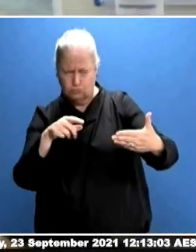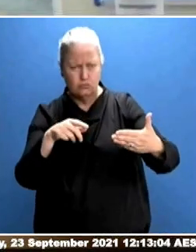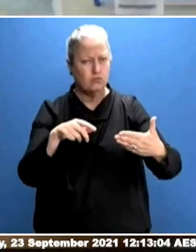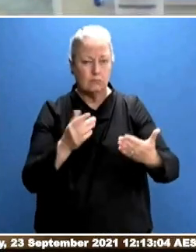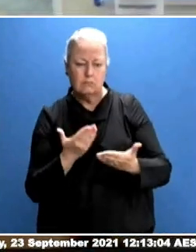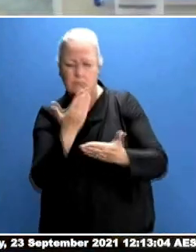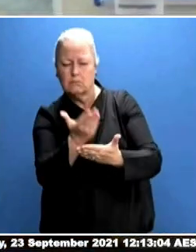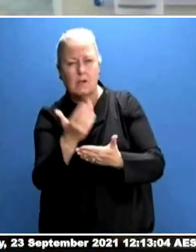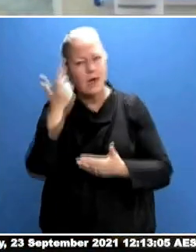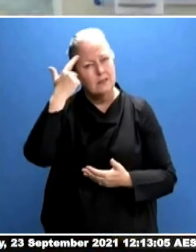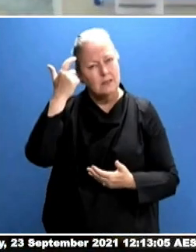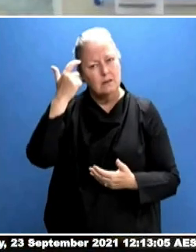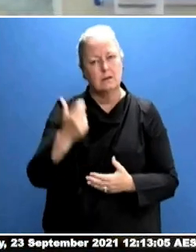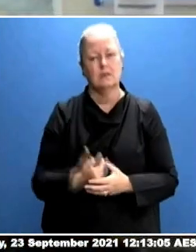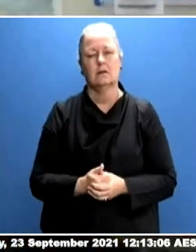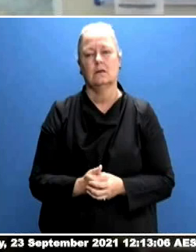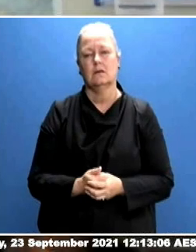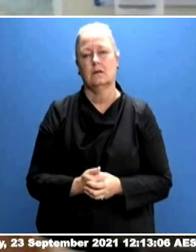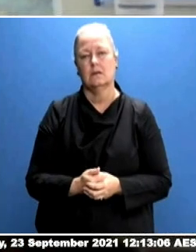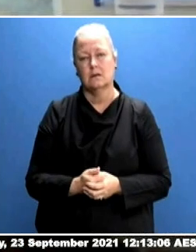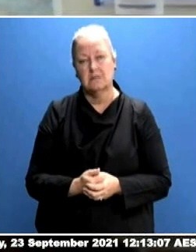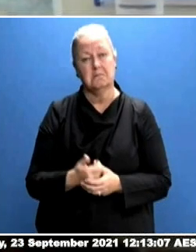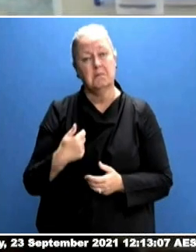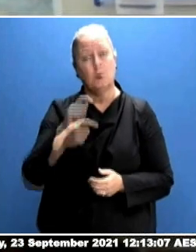At times when we identify quite significant concerns,